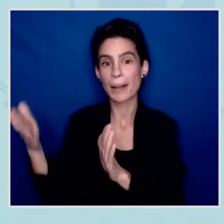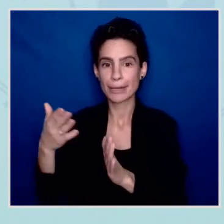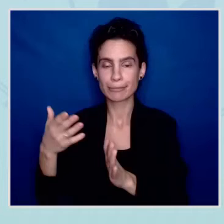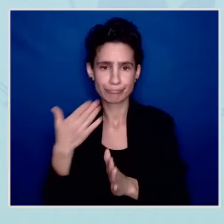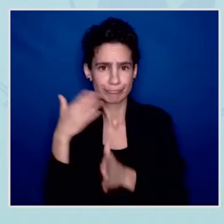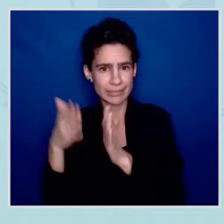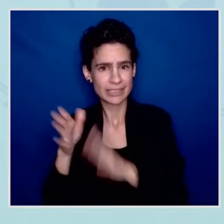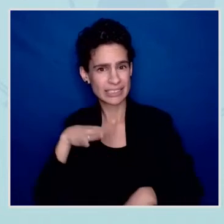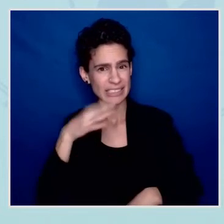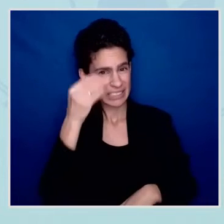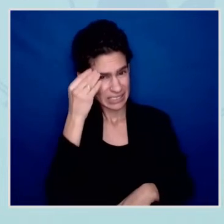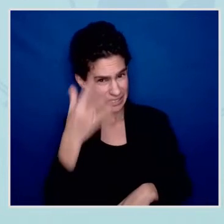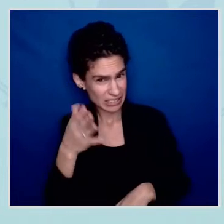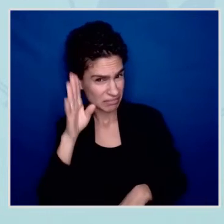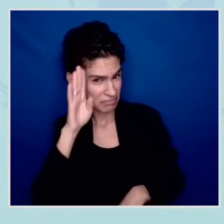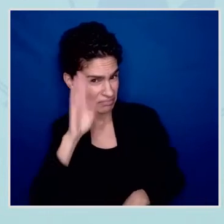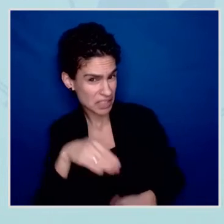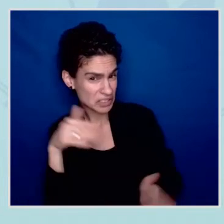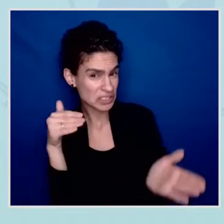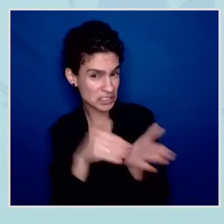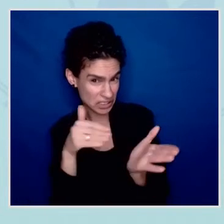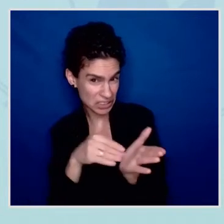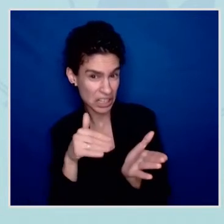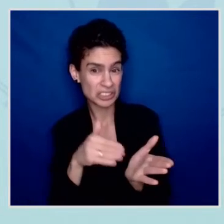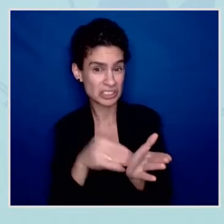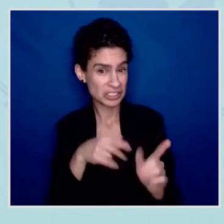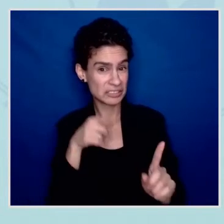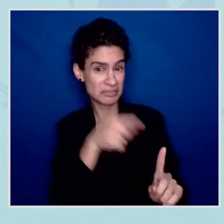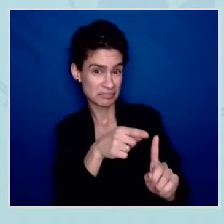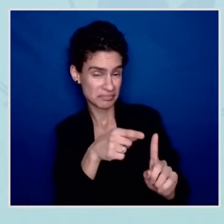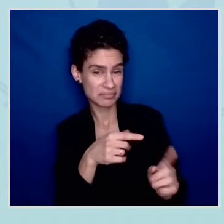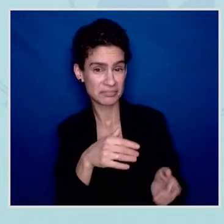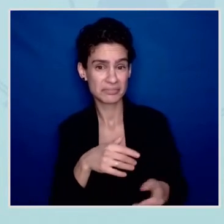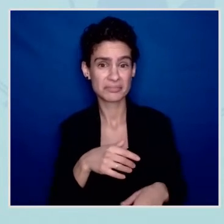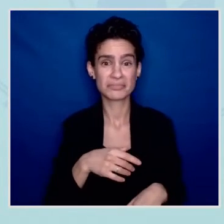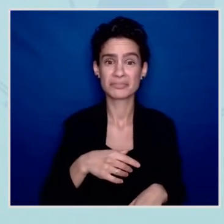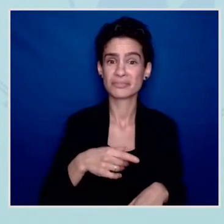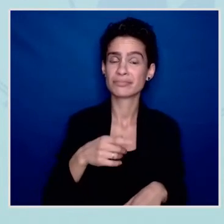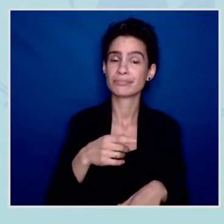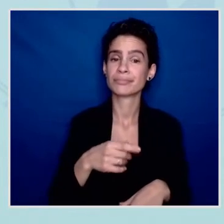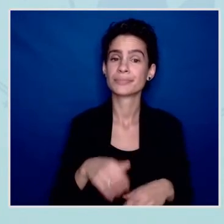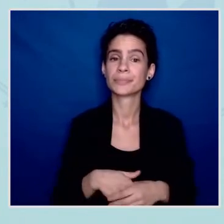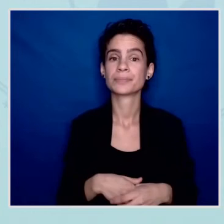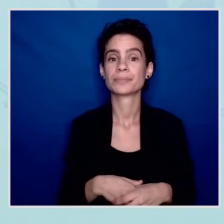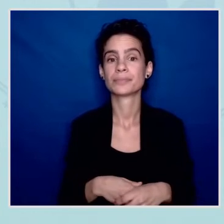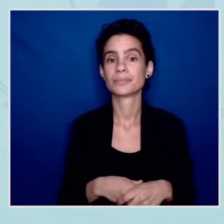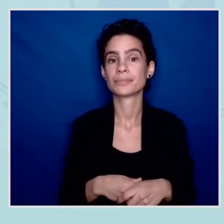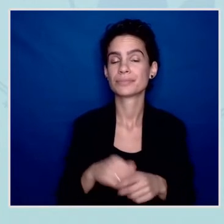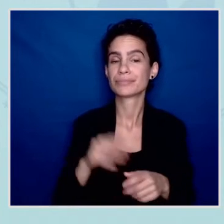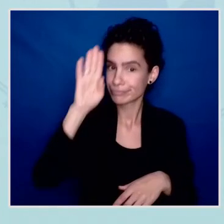AGAIN AND AGAIN. I WAS WITH A FRIEND OF MINE, A MEDICAL DOCTOR TELLING ME THAT HIS NEIGHBOR SENT TO HIM, HE LIVED IN ANOTHER STATE, HIS